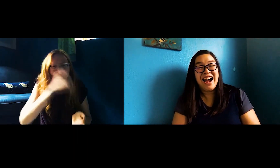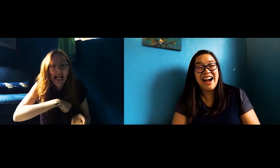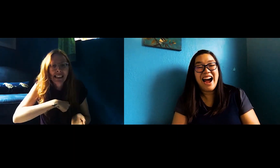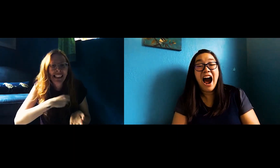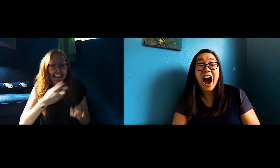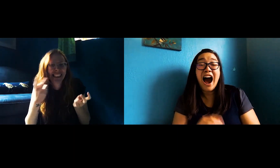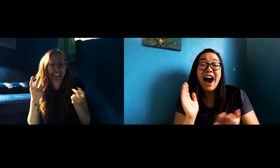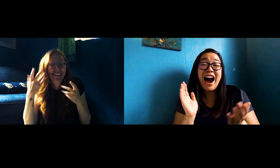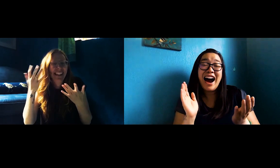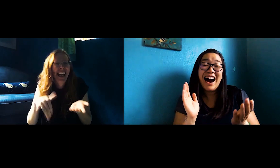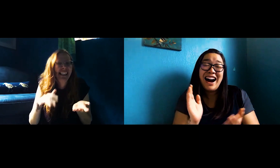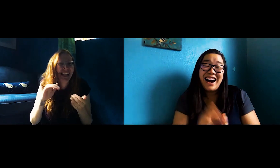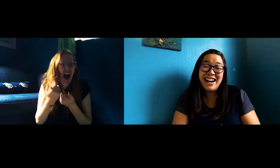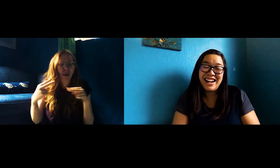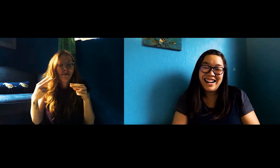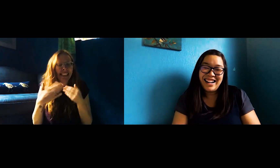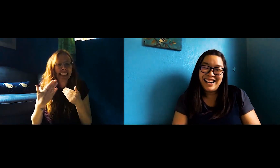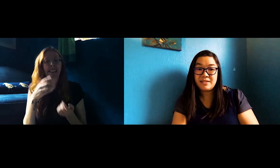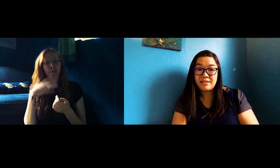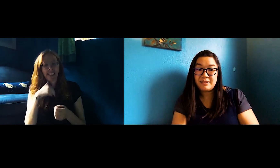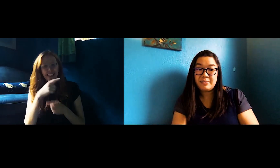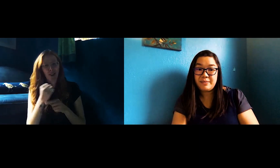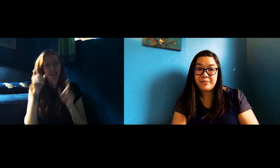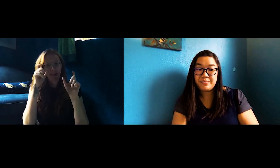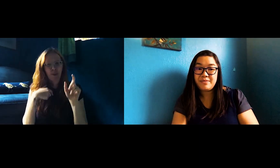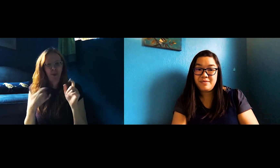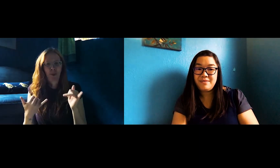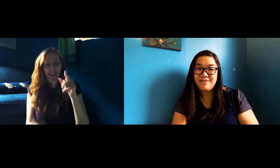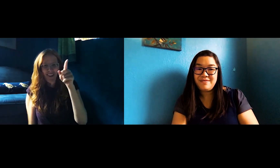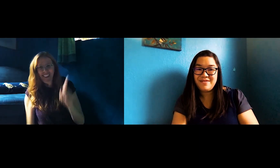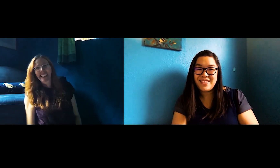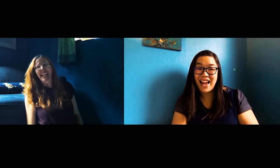in Pictionary because we'll just make eye contact, and we know what the clue is. In fact, that's why